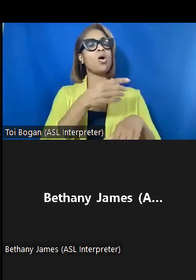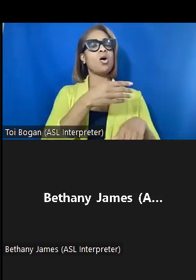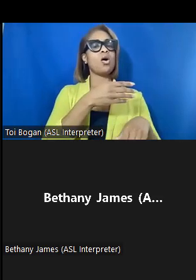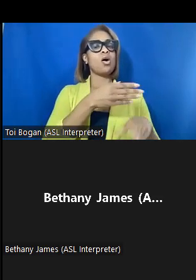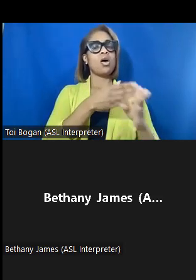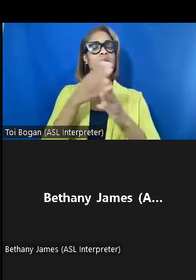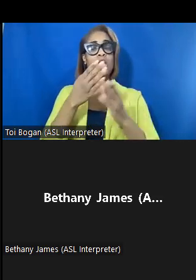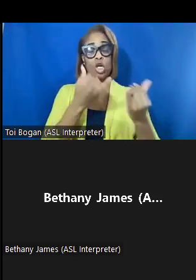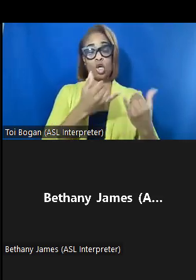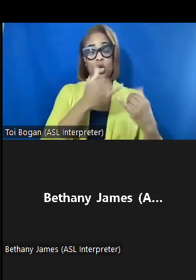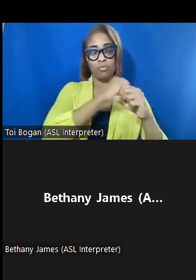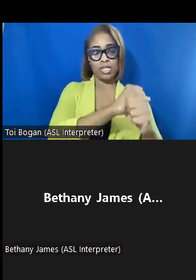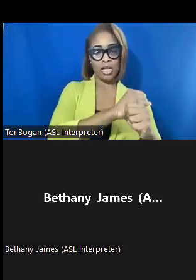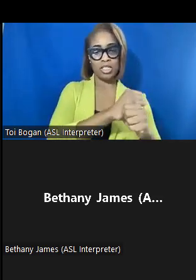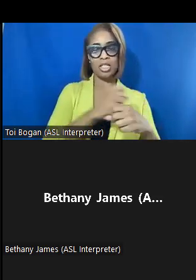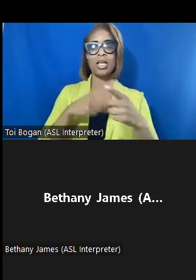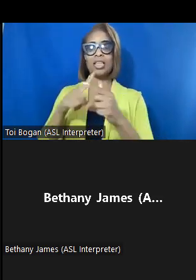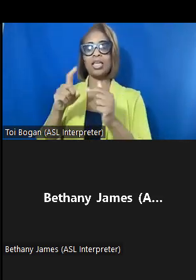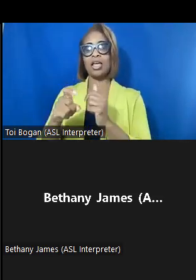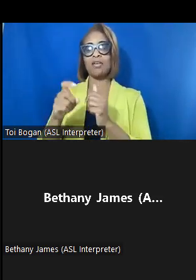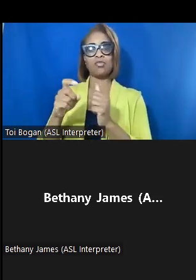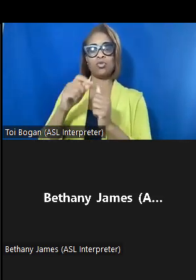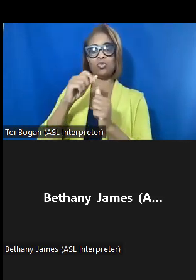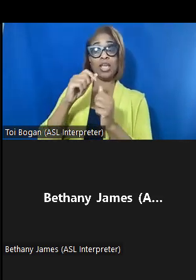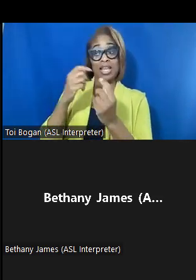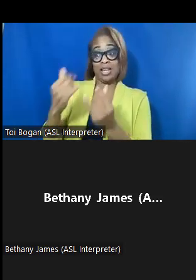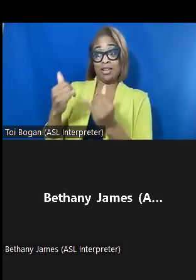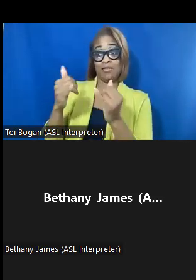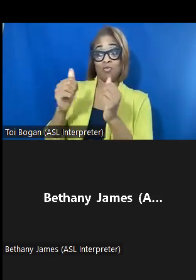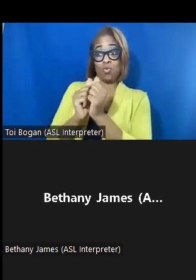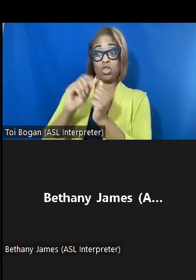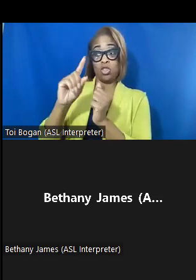protections, and then you have to no longer be using if it's a drug addiction.